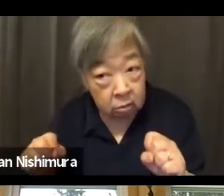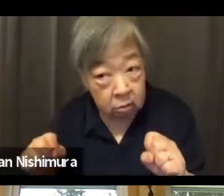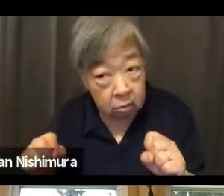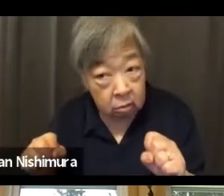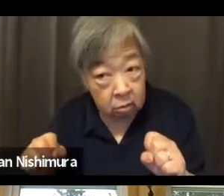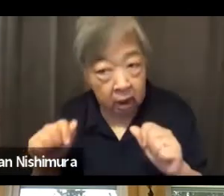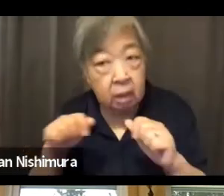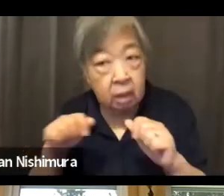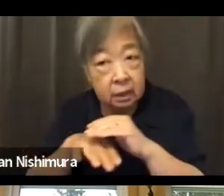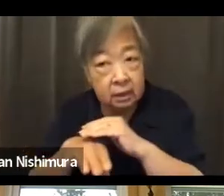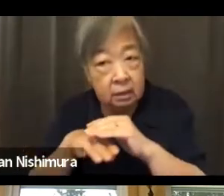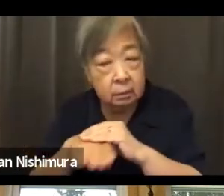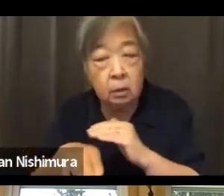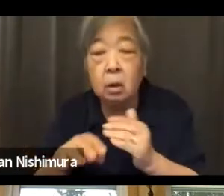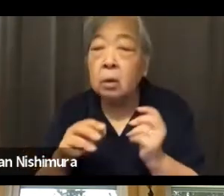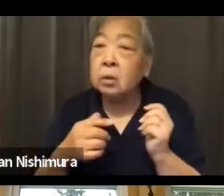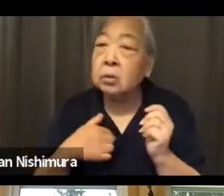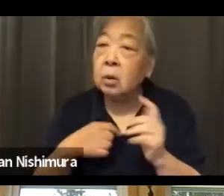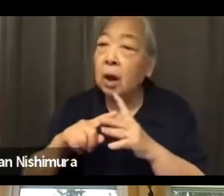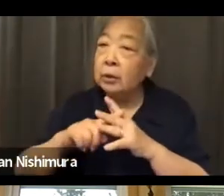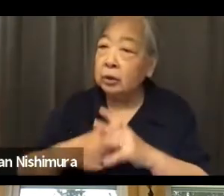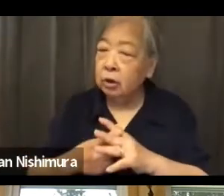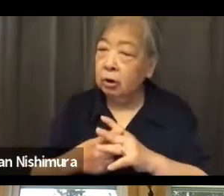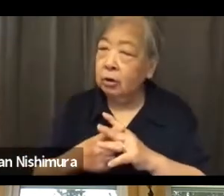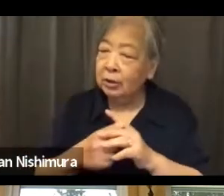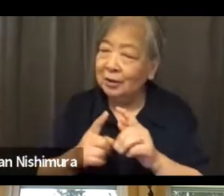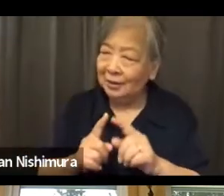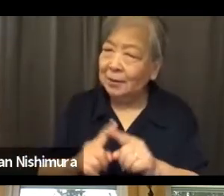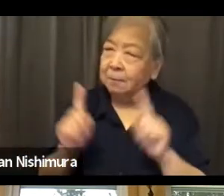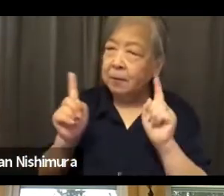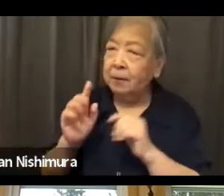why I start in a different place than focusing on the disability.